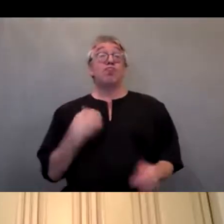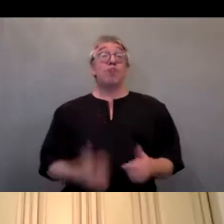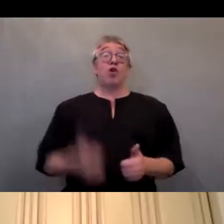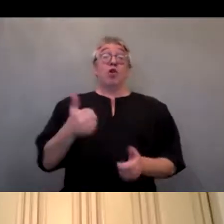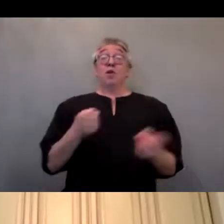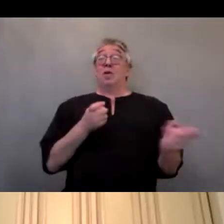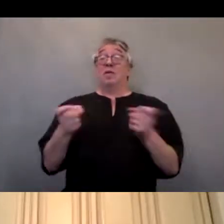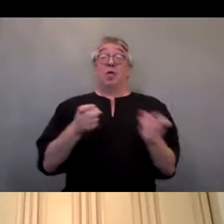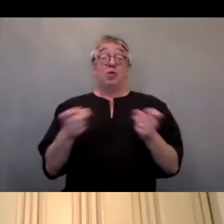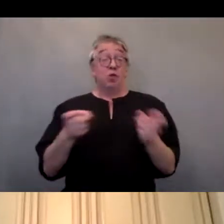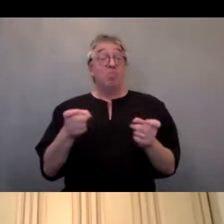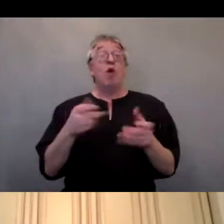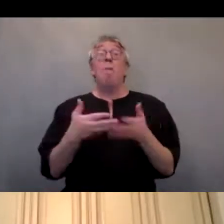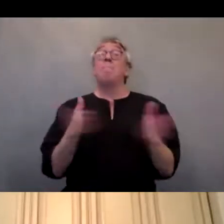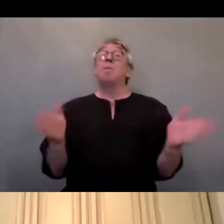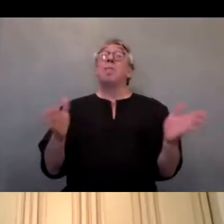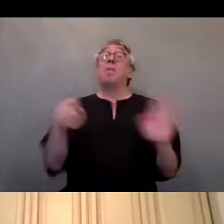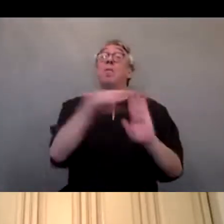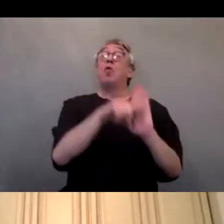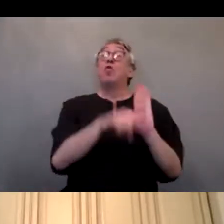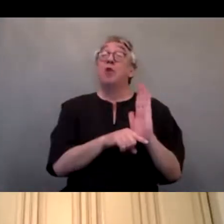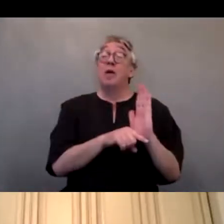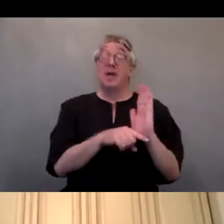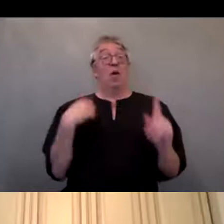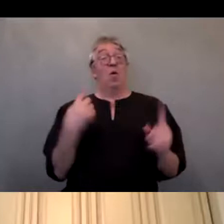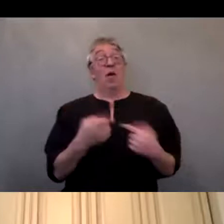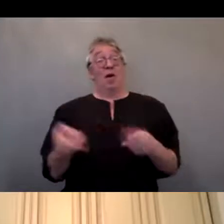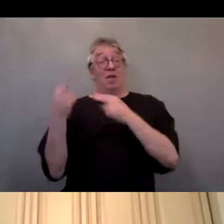to tell you a little about me. I'm the director of public policy at